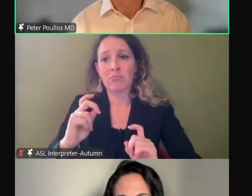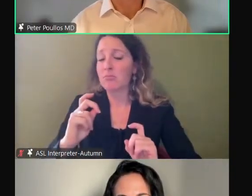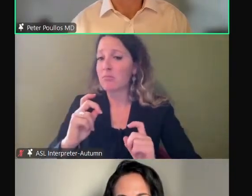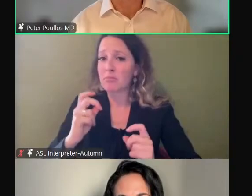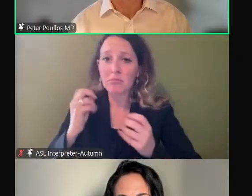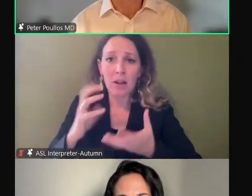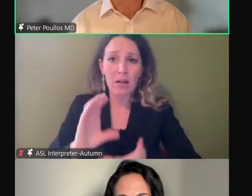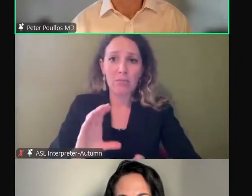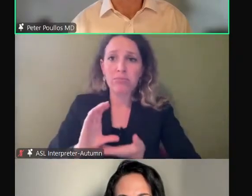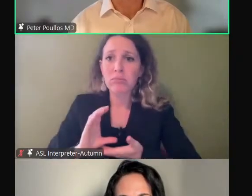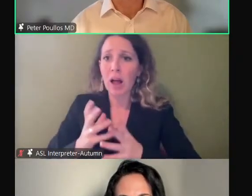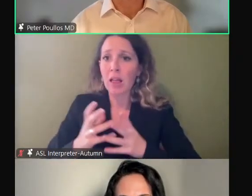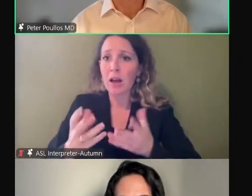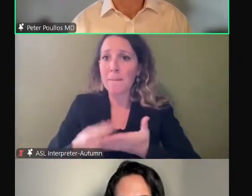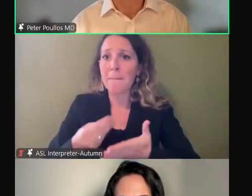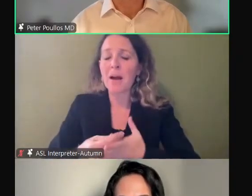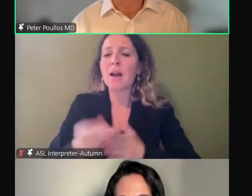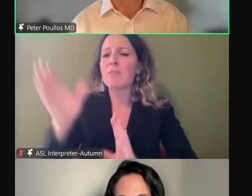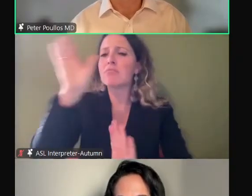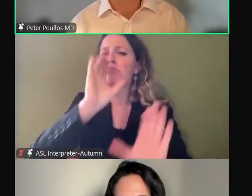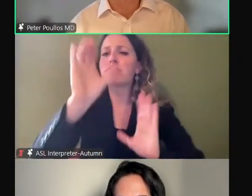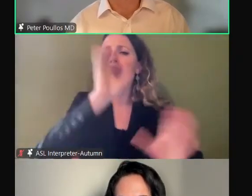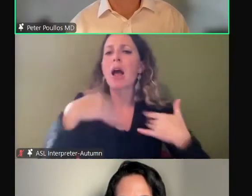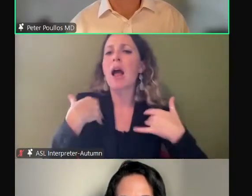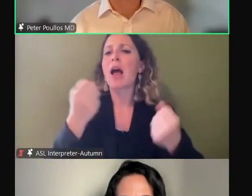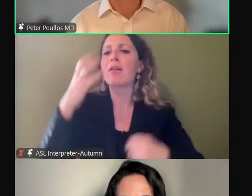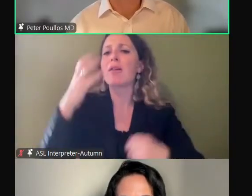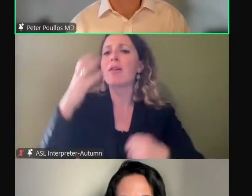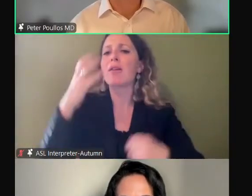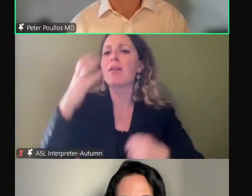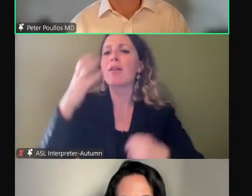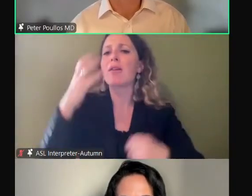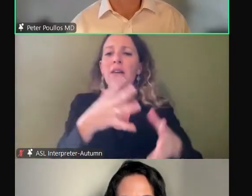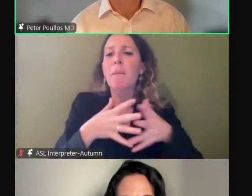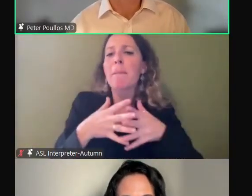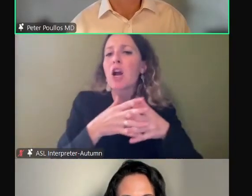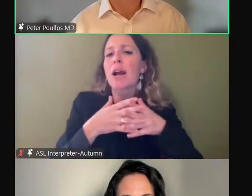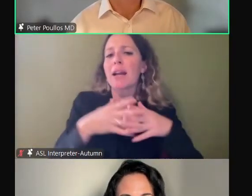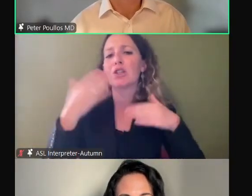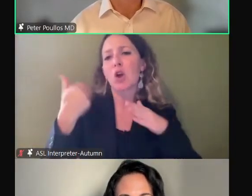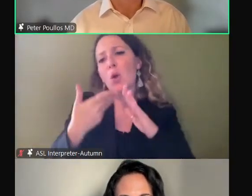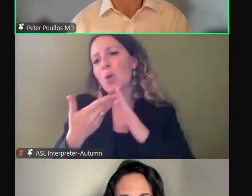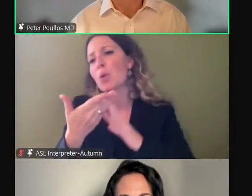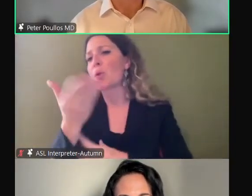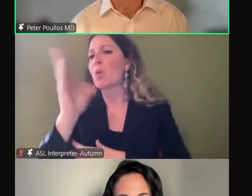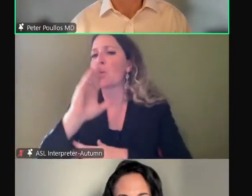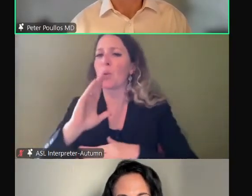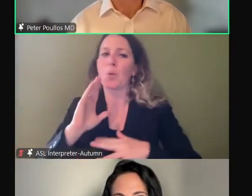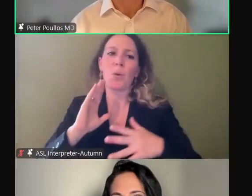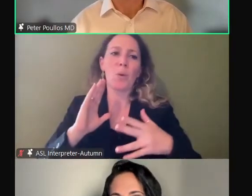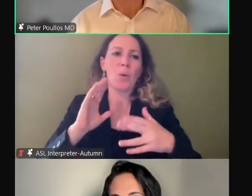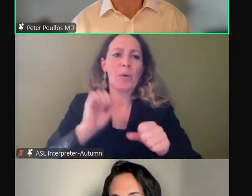the healthcare experiences of Americans through the pandemic. We asked, how did